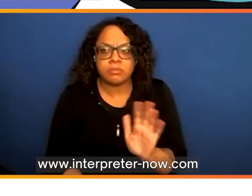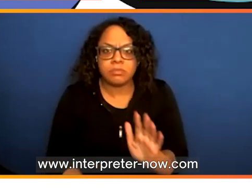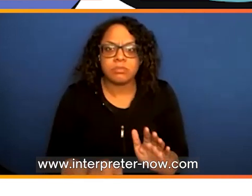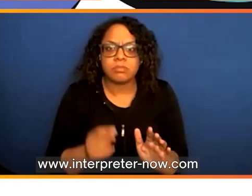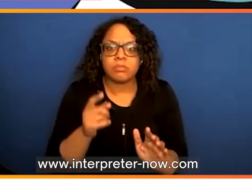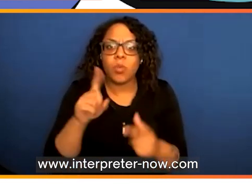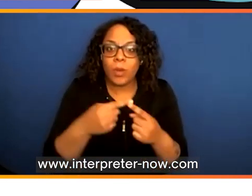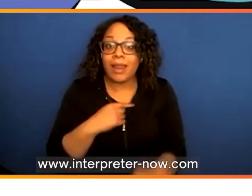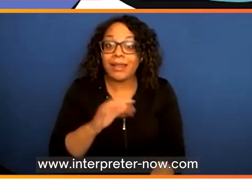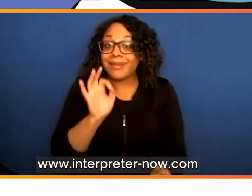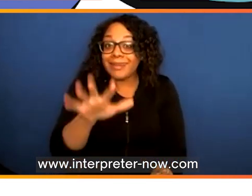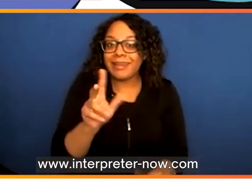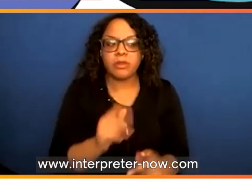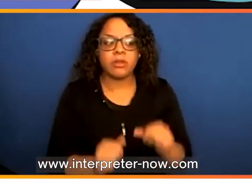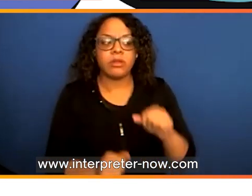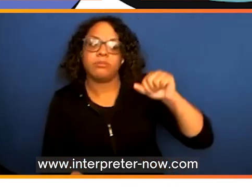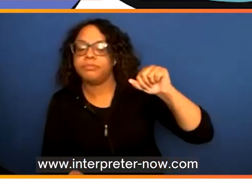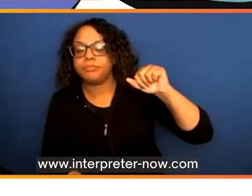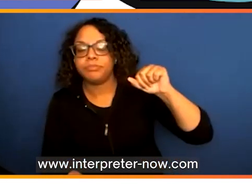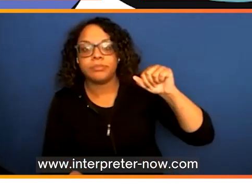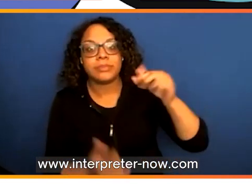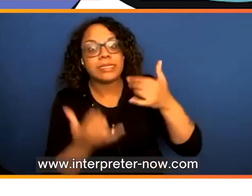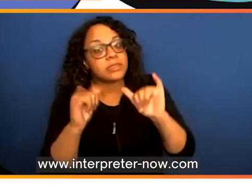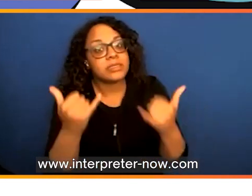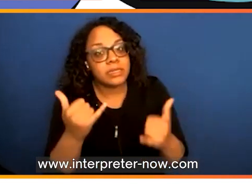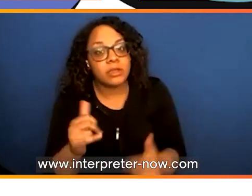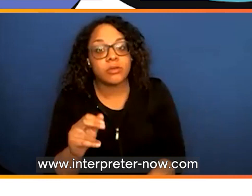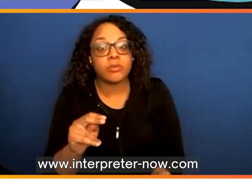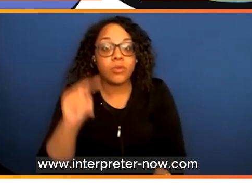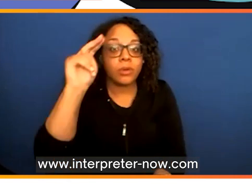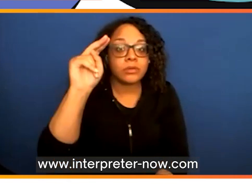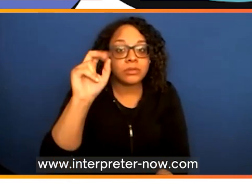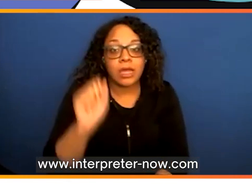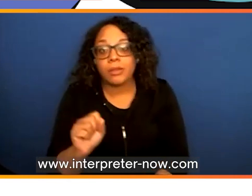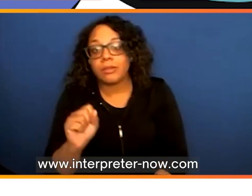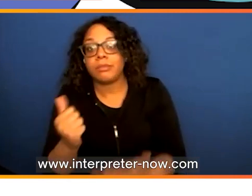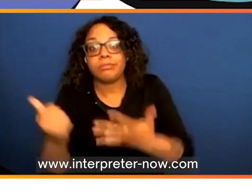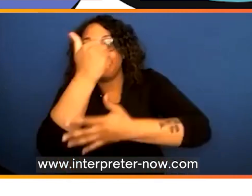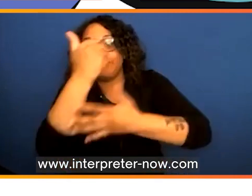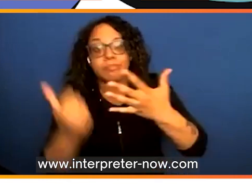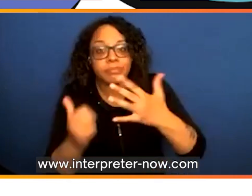about why do we need to continue to double-down on this topic?